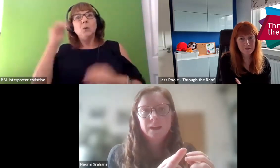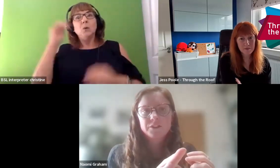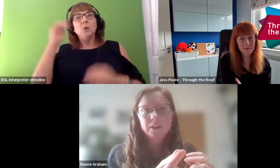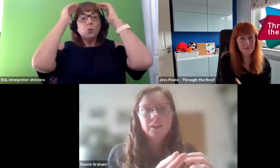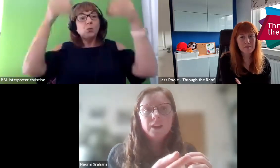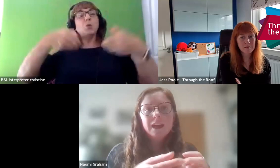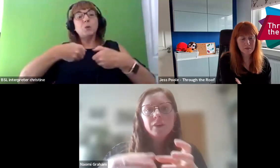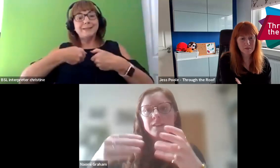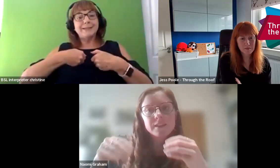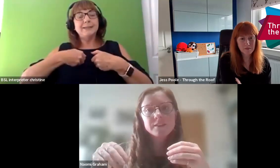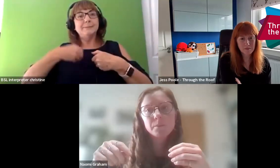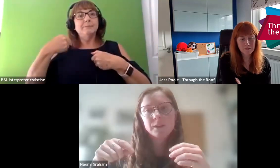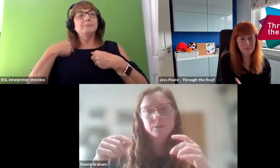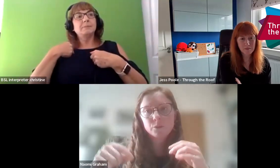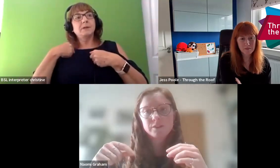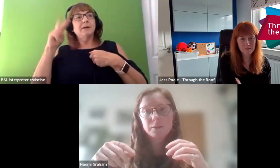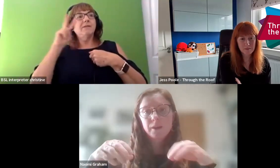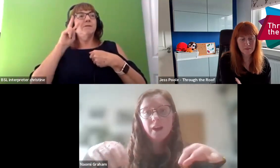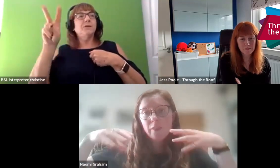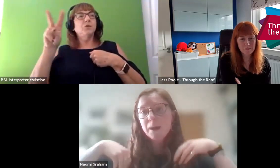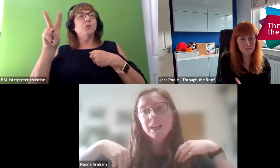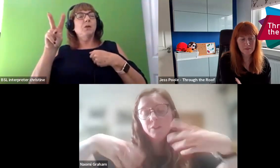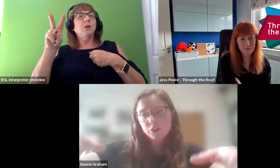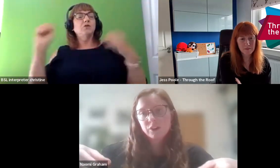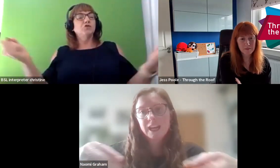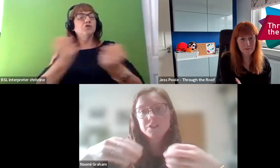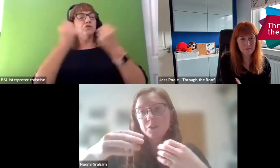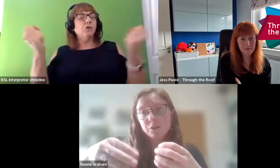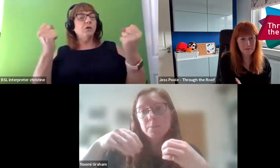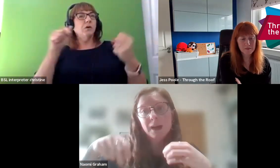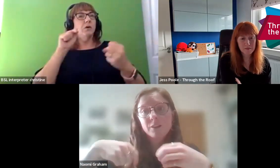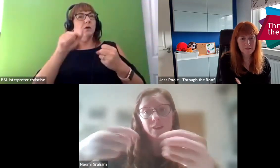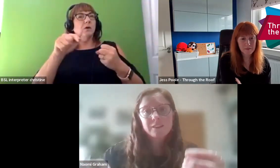information, if I sit somebody with autism at the back of a congregation or at the back of